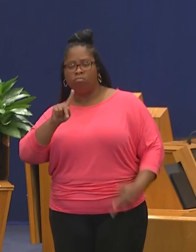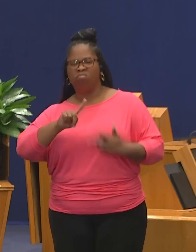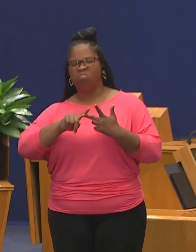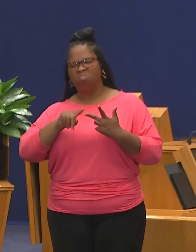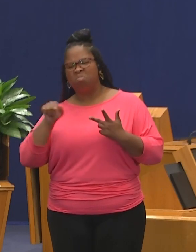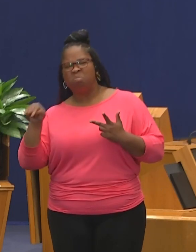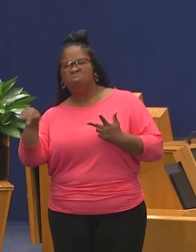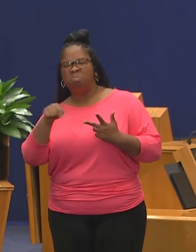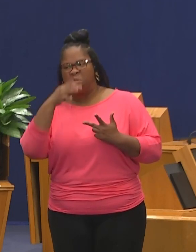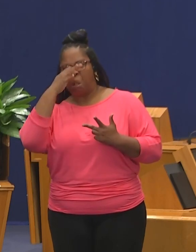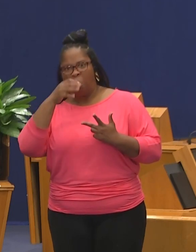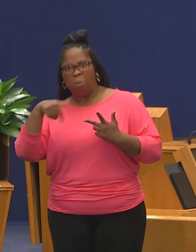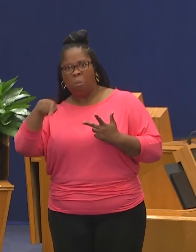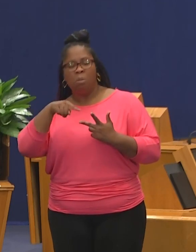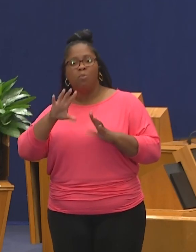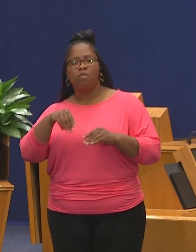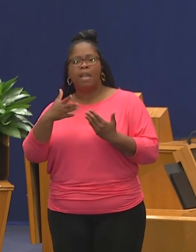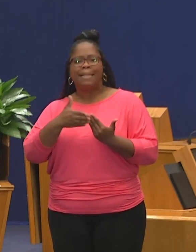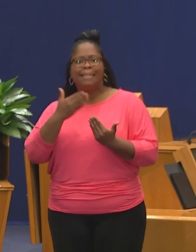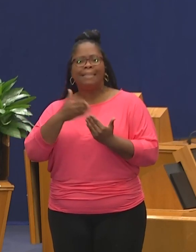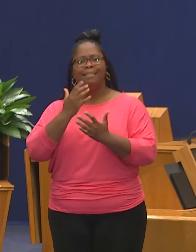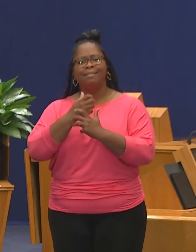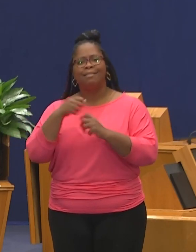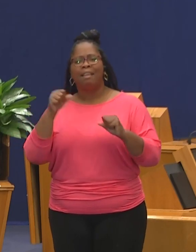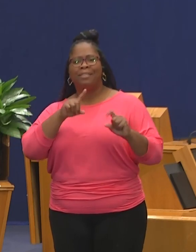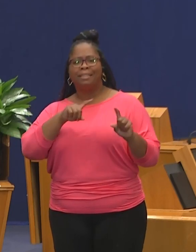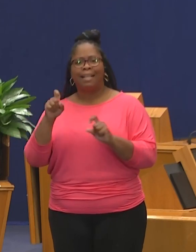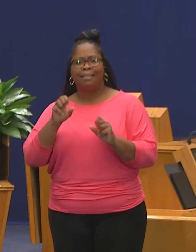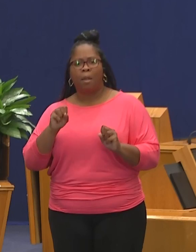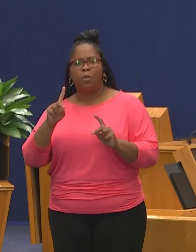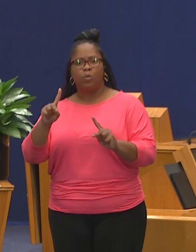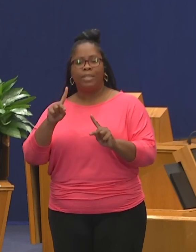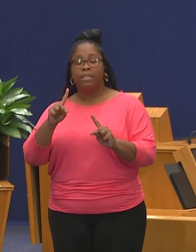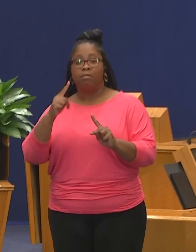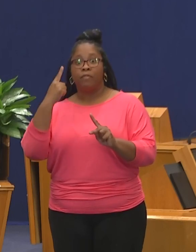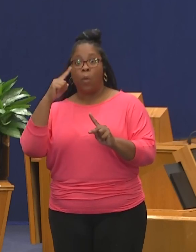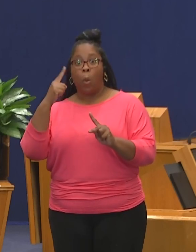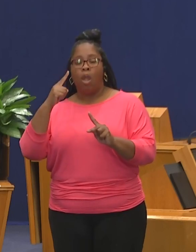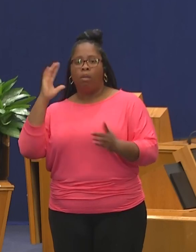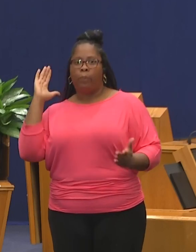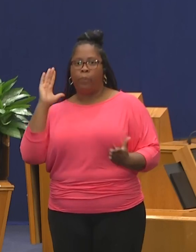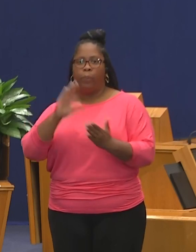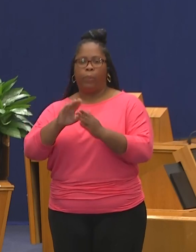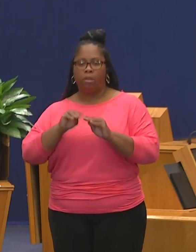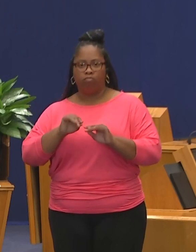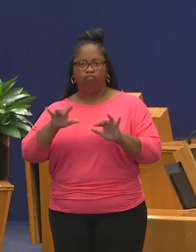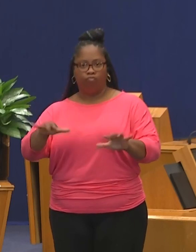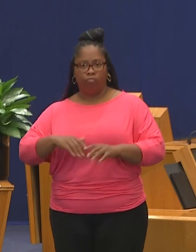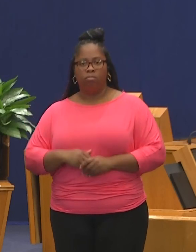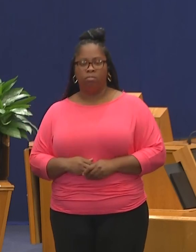AND MONTERREY PARK AND SURROUNDING COMMUNITIES WITH A QUICK AND SAFE WAY TO GET TESTED IN ORDER TO SLOW THE SPREAD OF